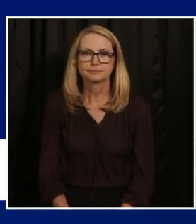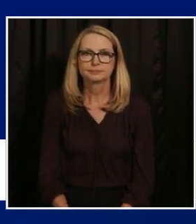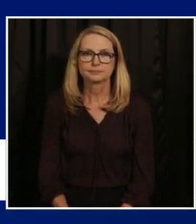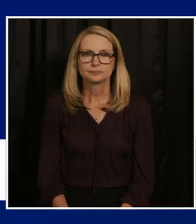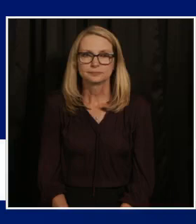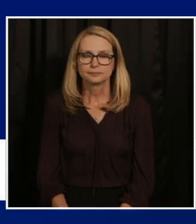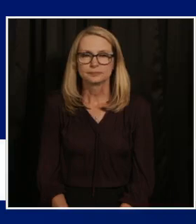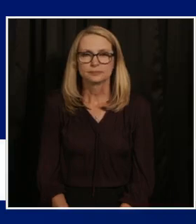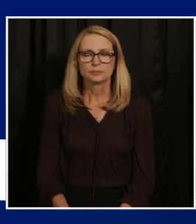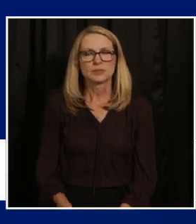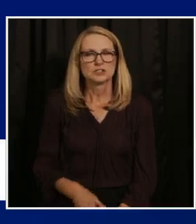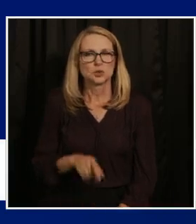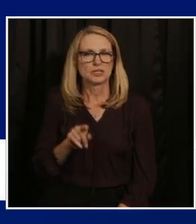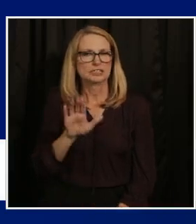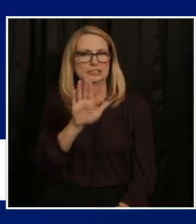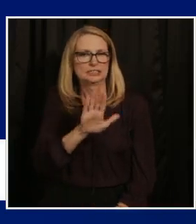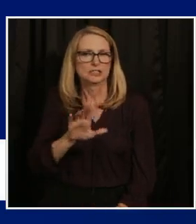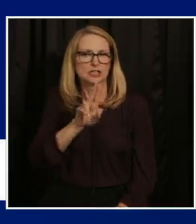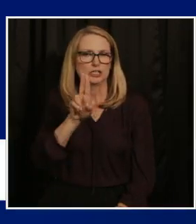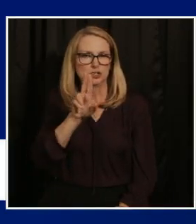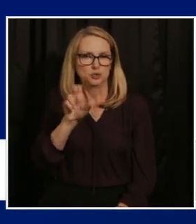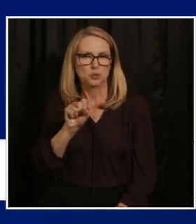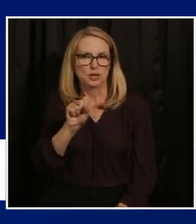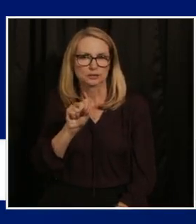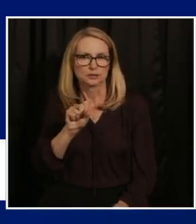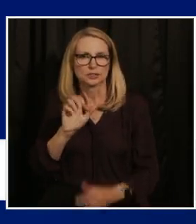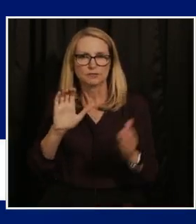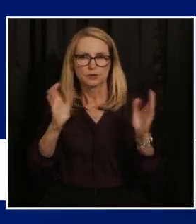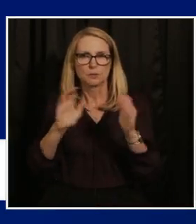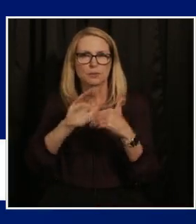compared to the rest of the country as i mentioned with two slides back